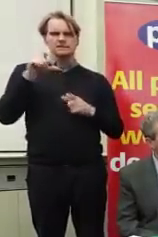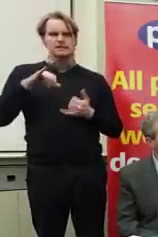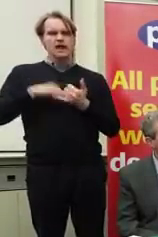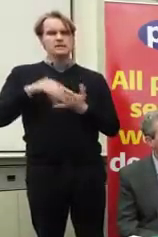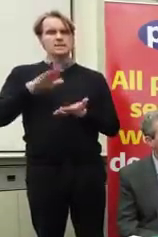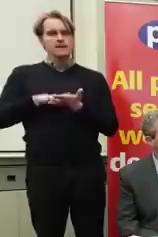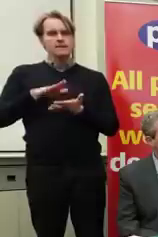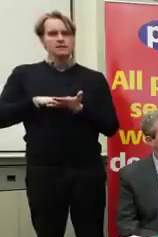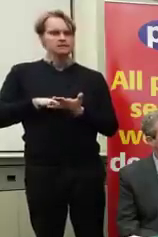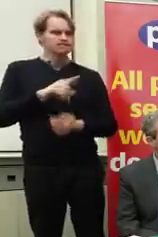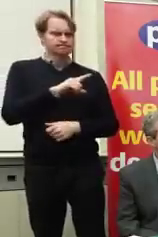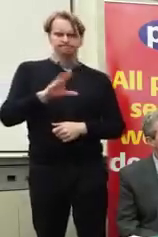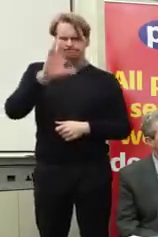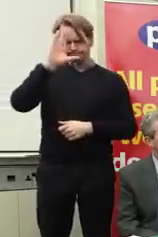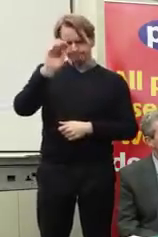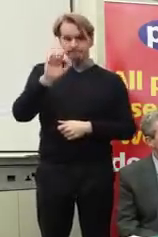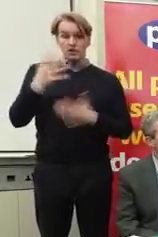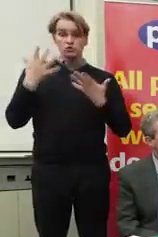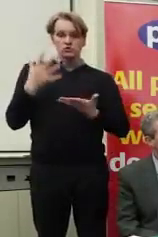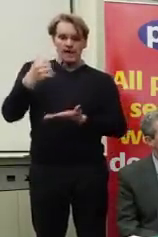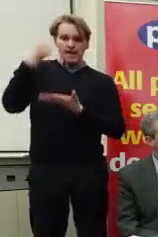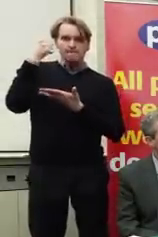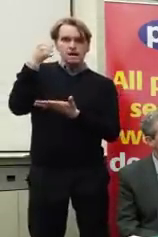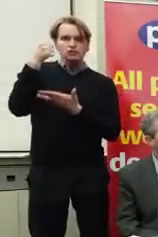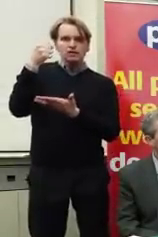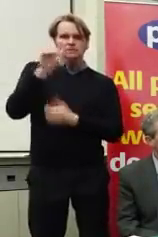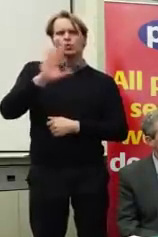the springs statement was - it wasn't a budget it was a spring statement but we